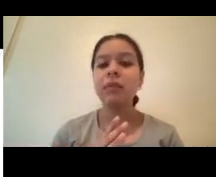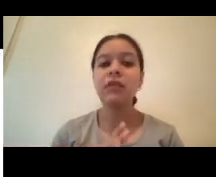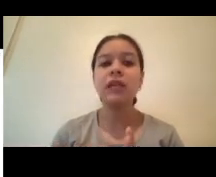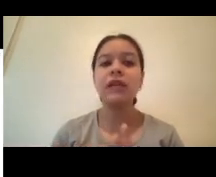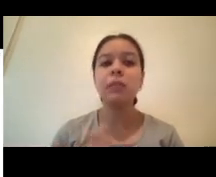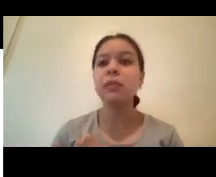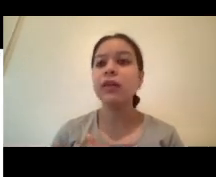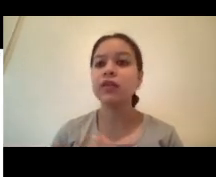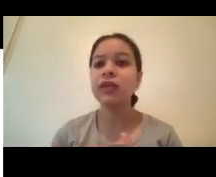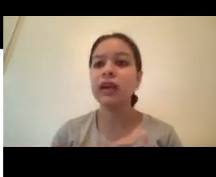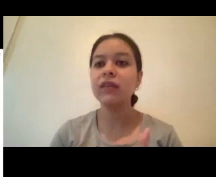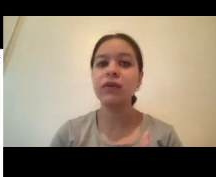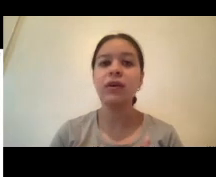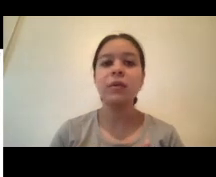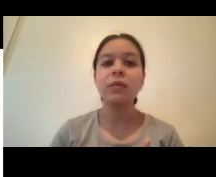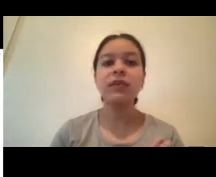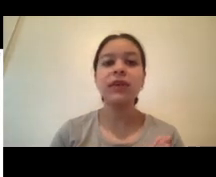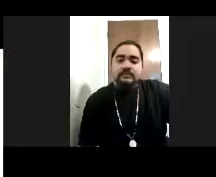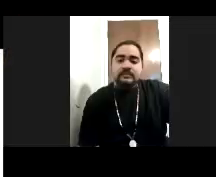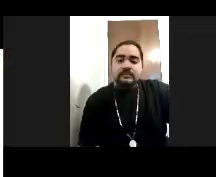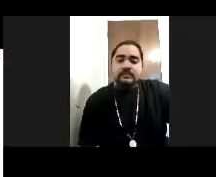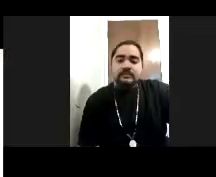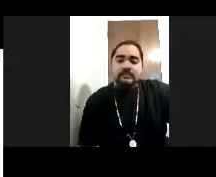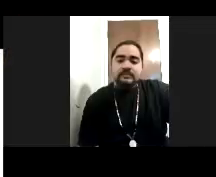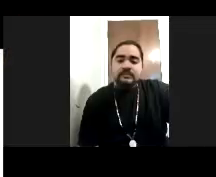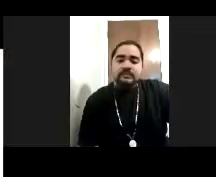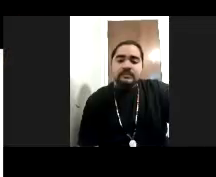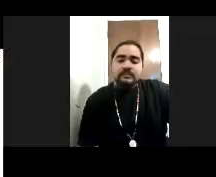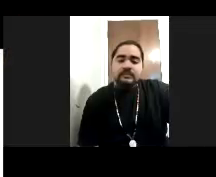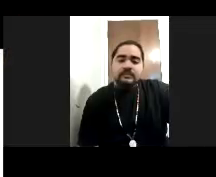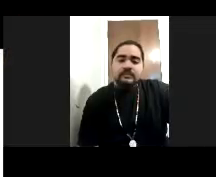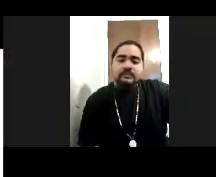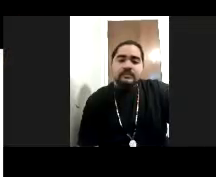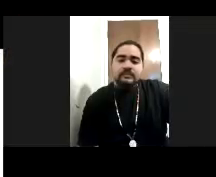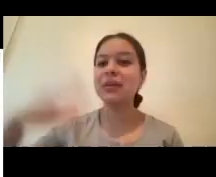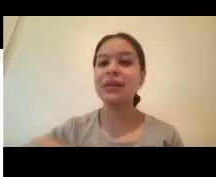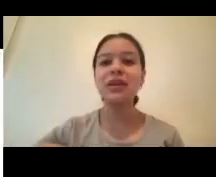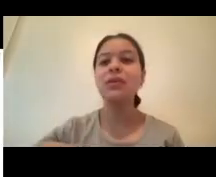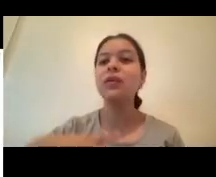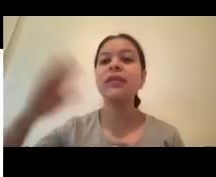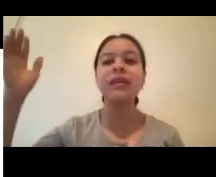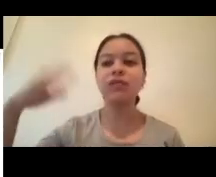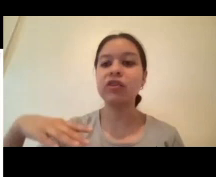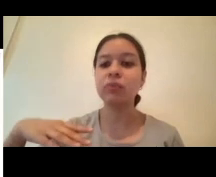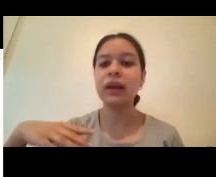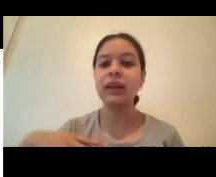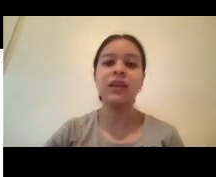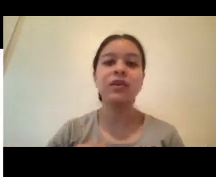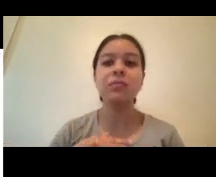able to speak about certain things or be able to give like a decent presentation. And, you know, those things fluctuate like you can